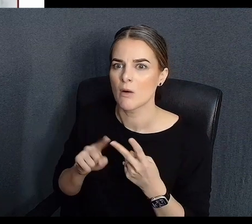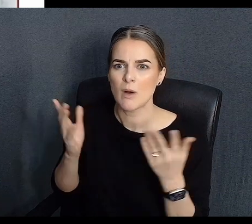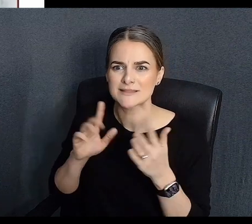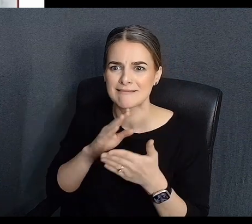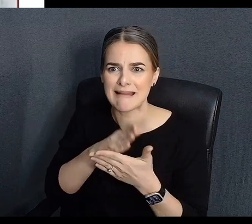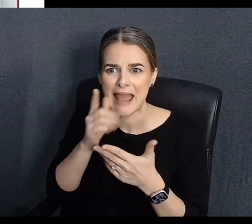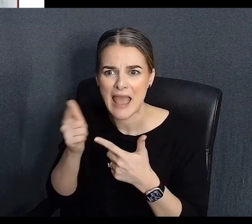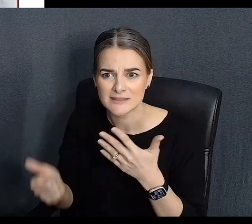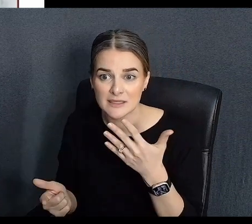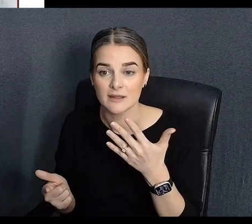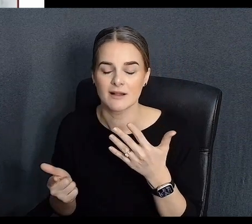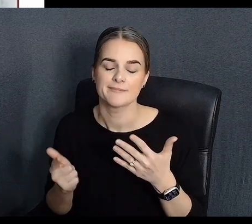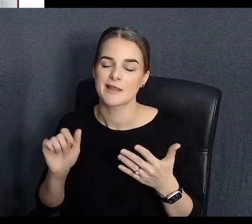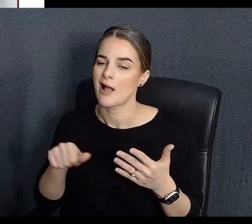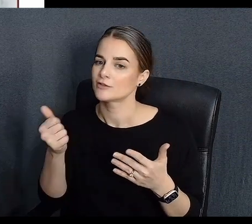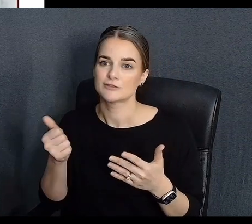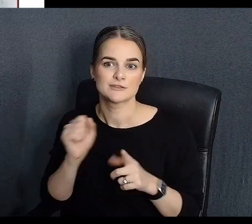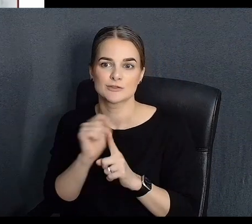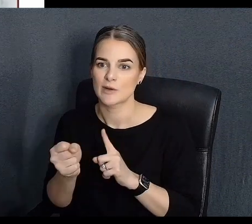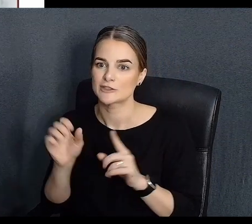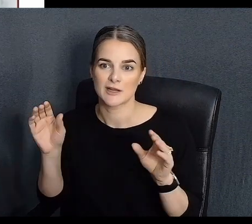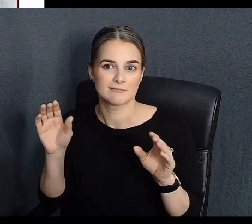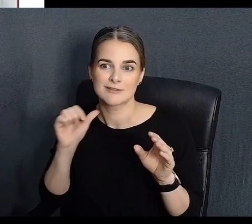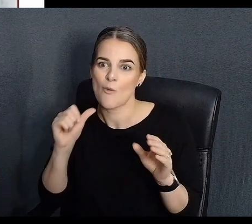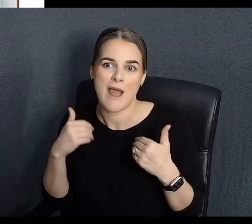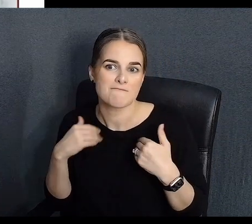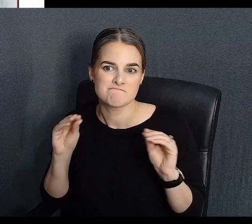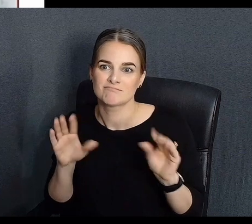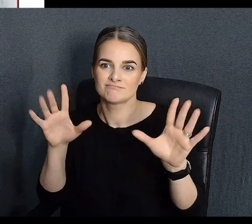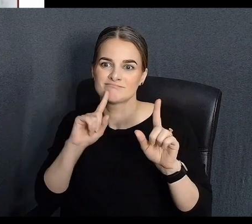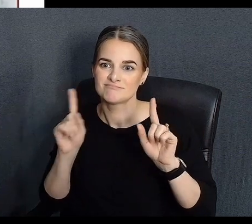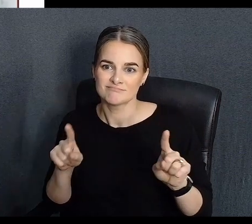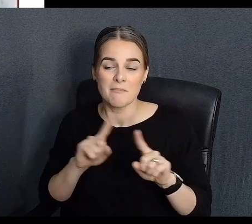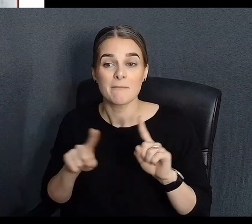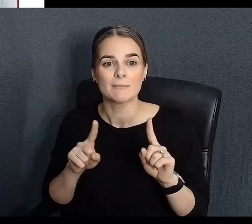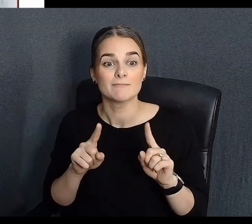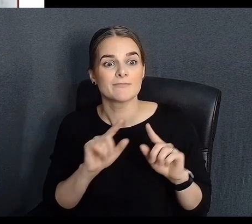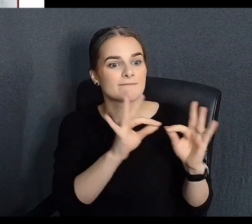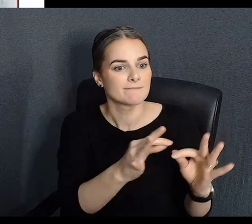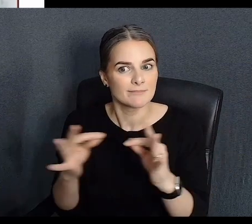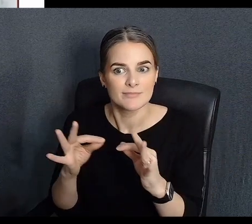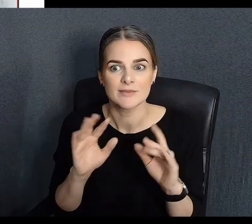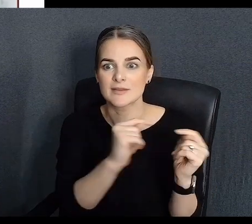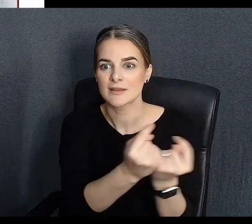are things that families and teams can consider when making decisions about whether they want to move forward now.